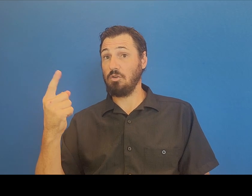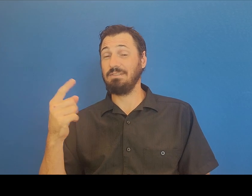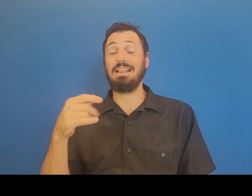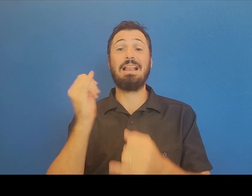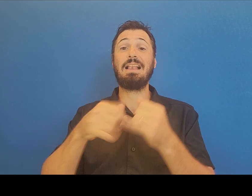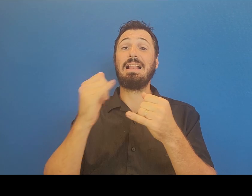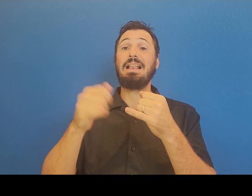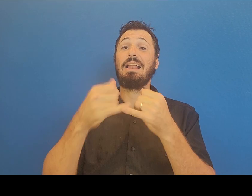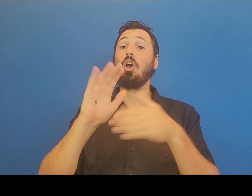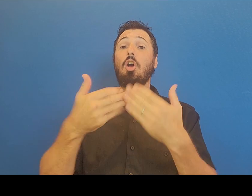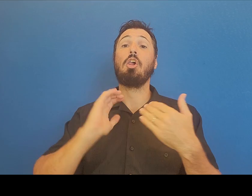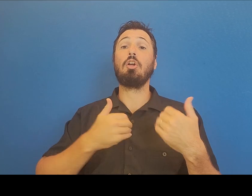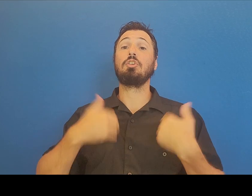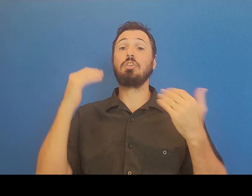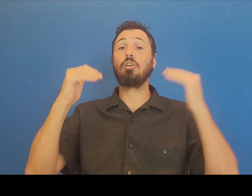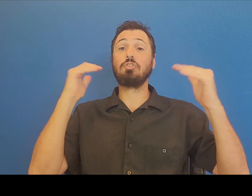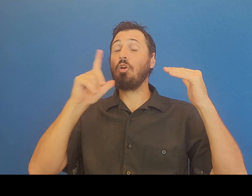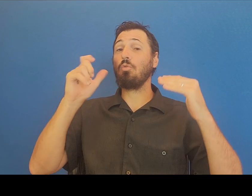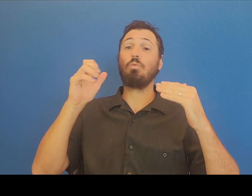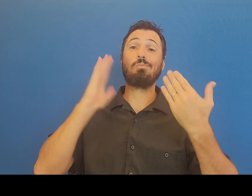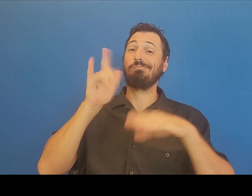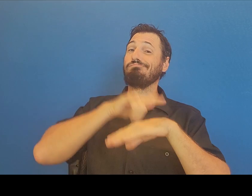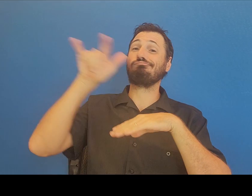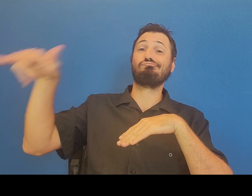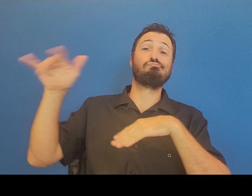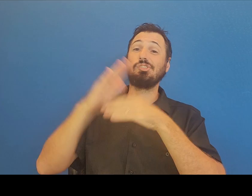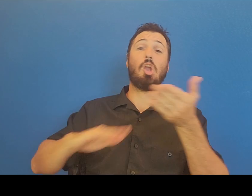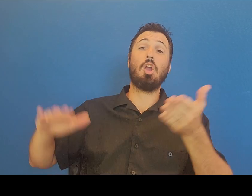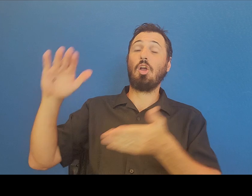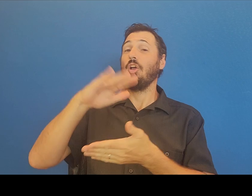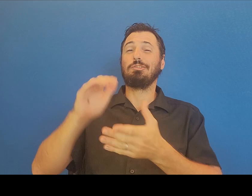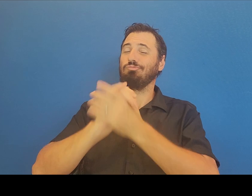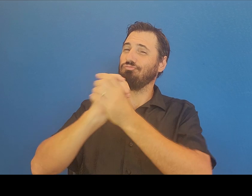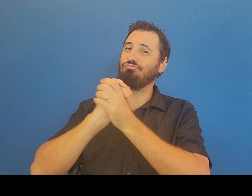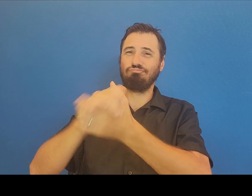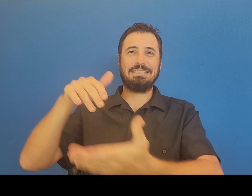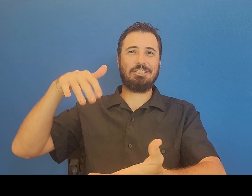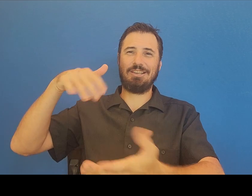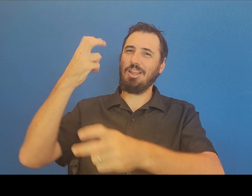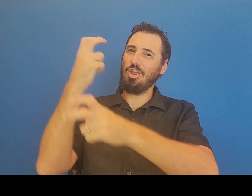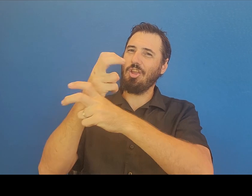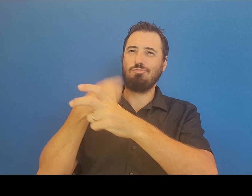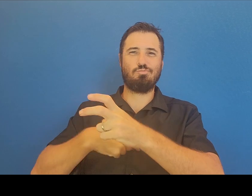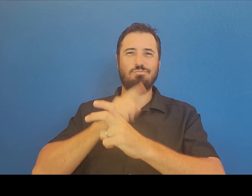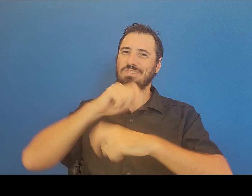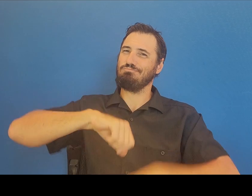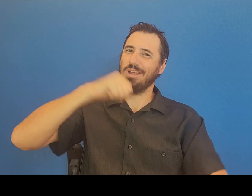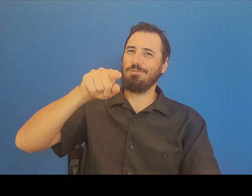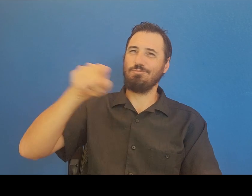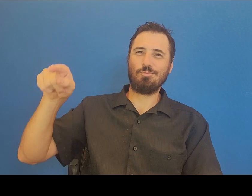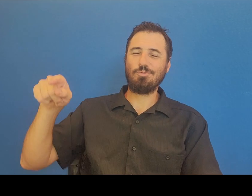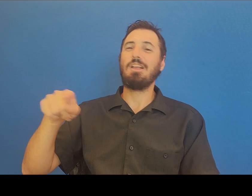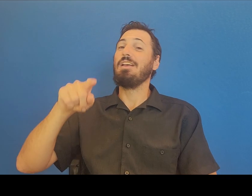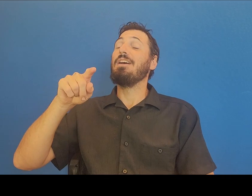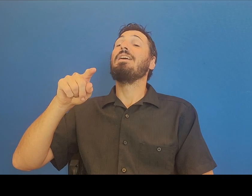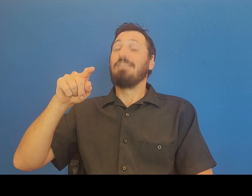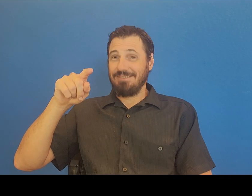And last but not least, to all of our young adults going off to college…congratulations, study hard, and we are so very proud of you!